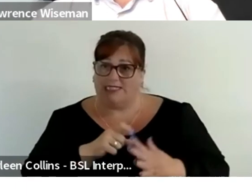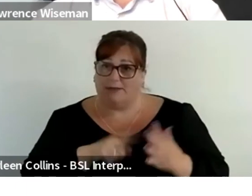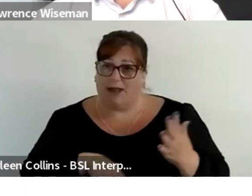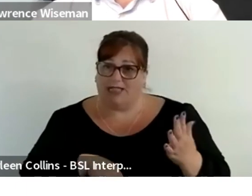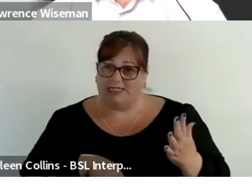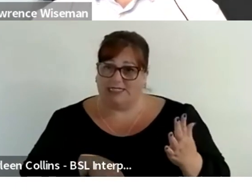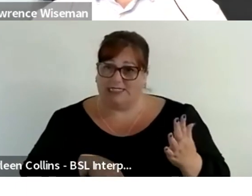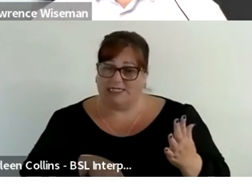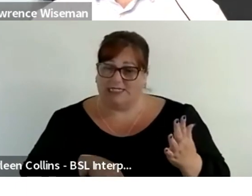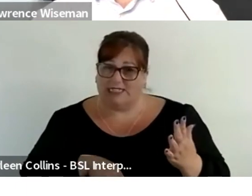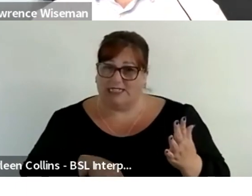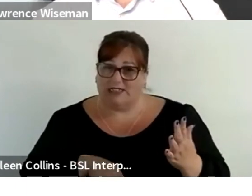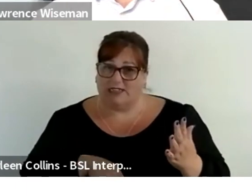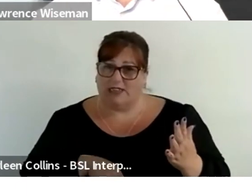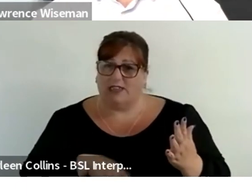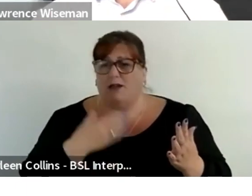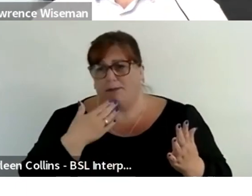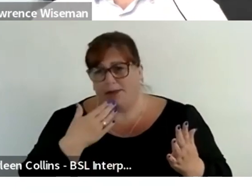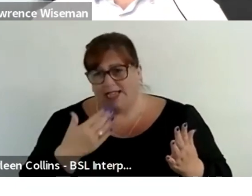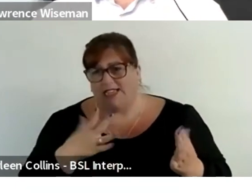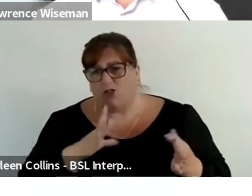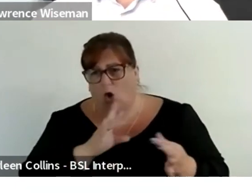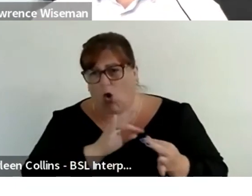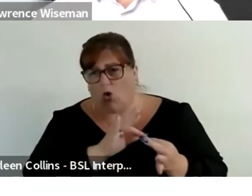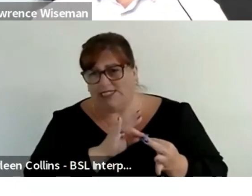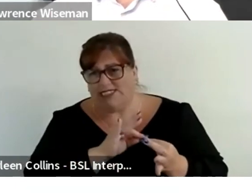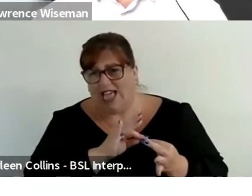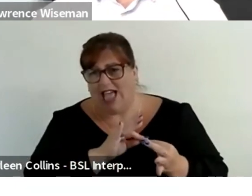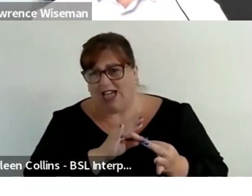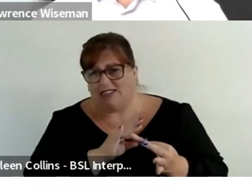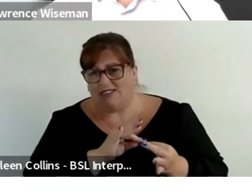Get in touch with our HC team they can get in touch with the hiring manage